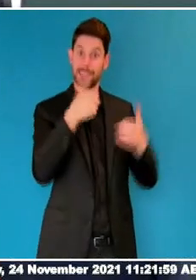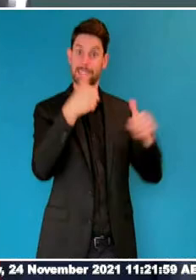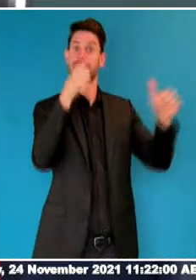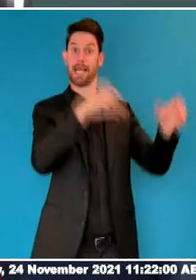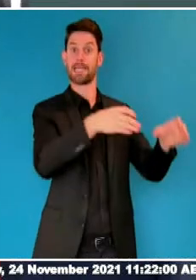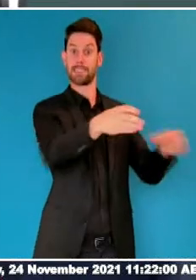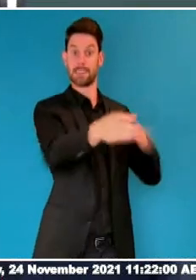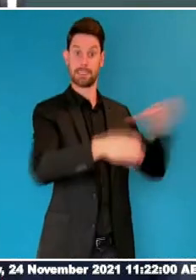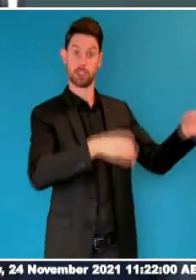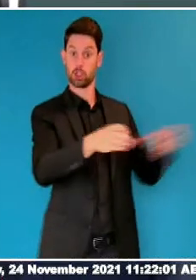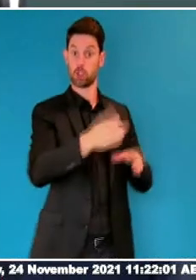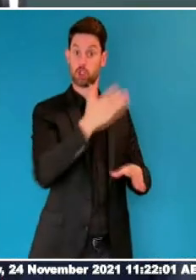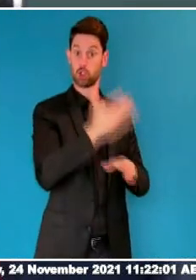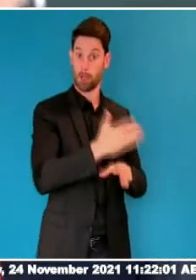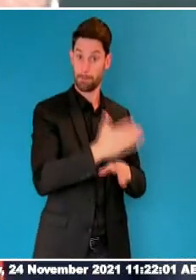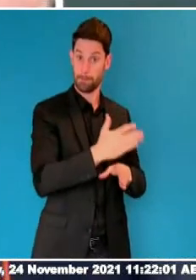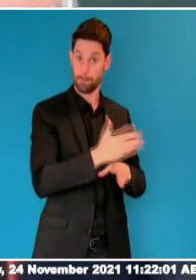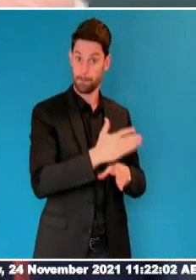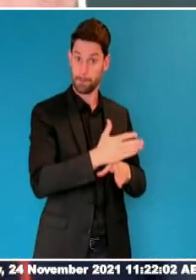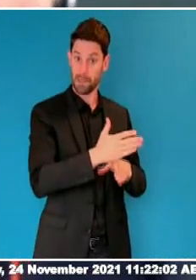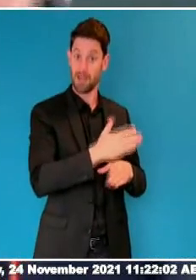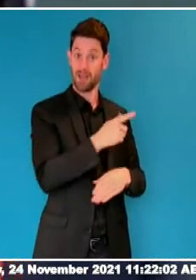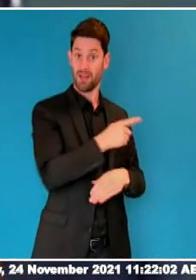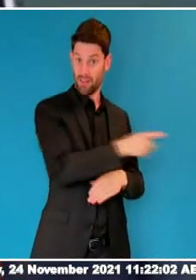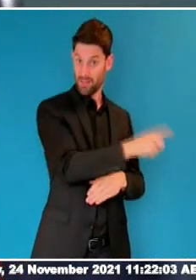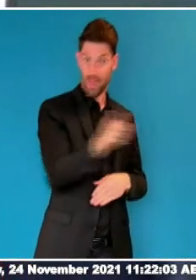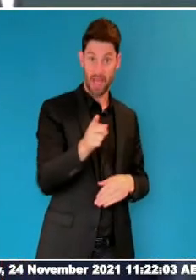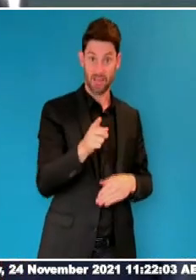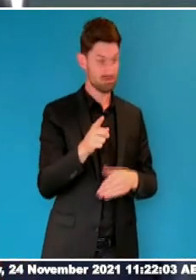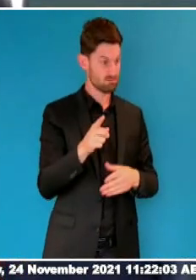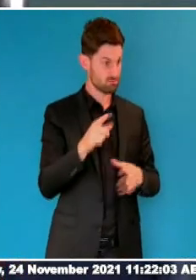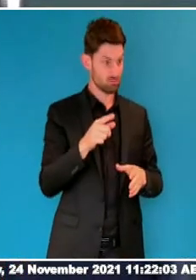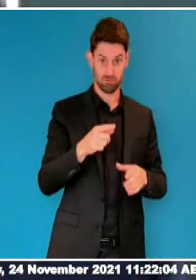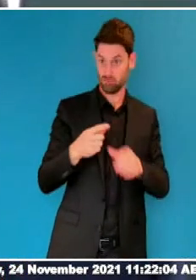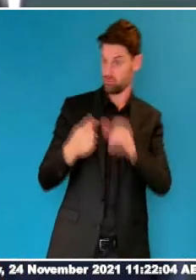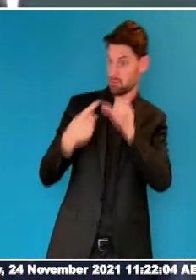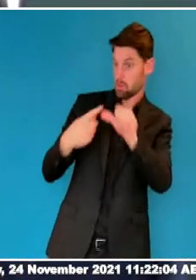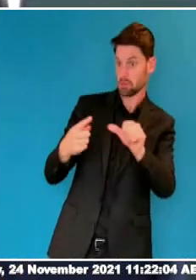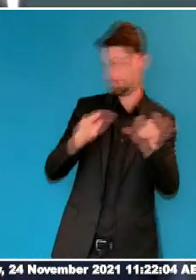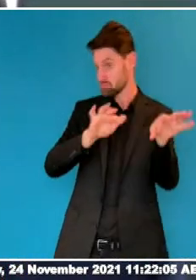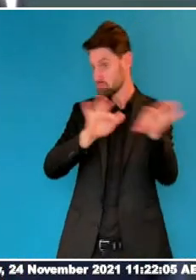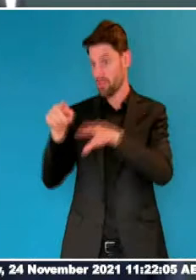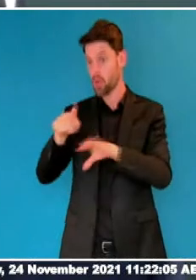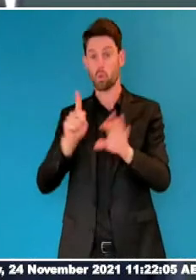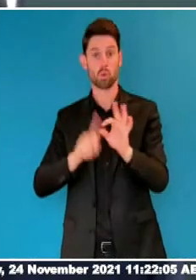do in fact have a disability and do in fact respond positively to those questions, and